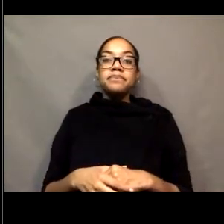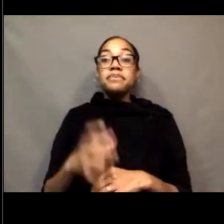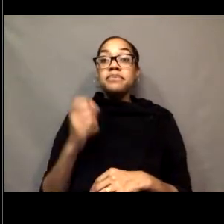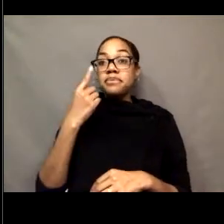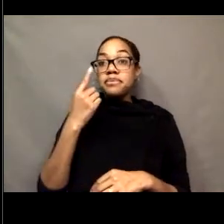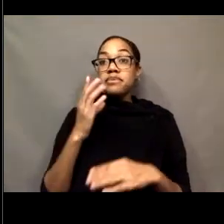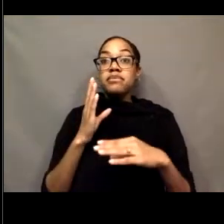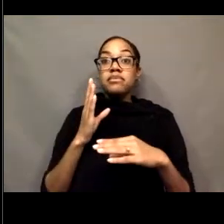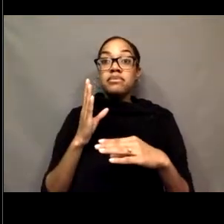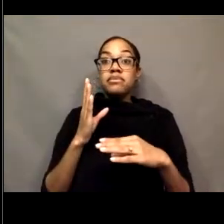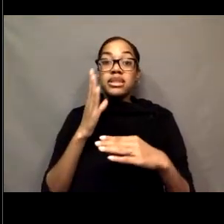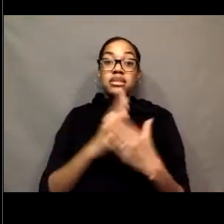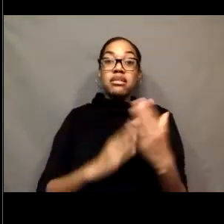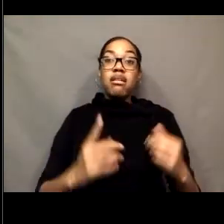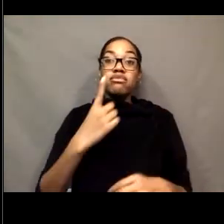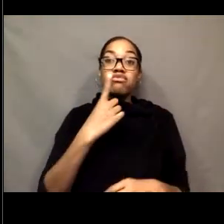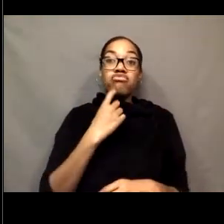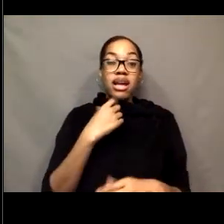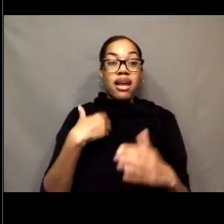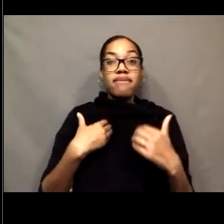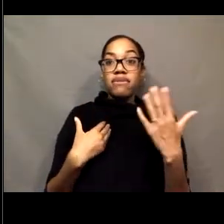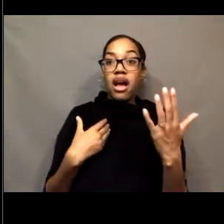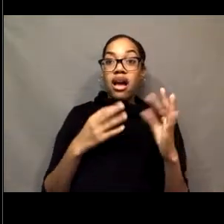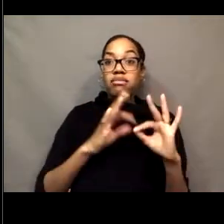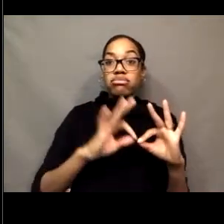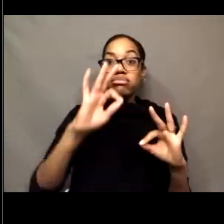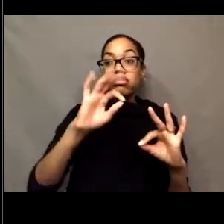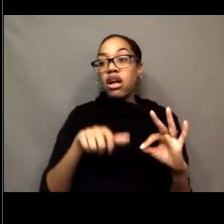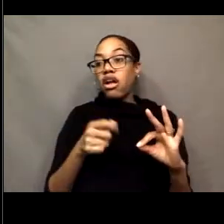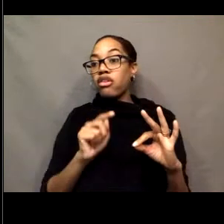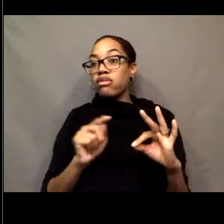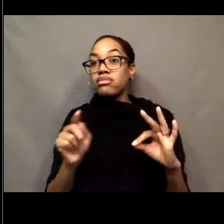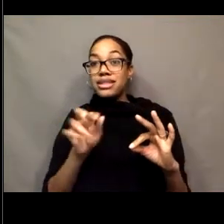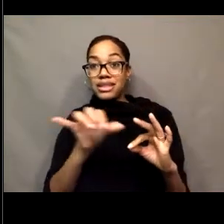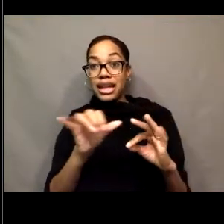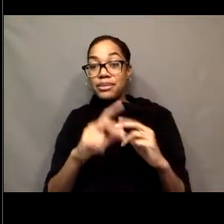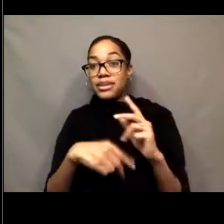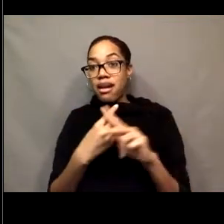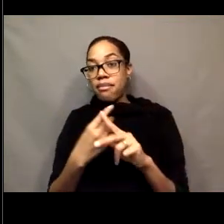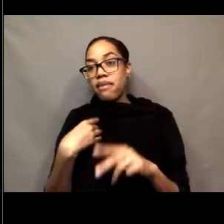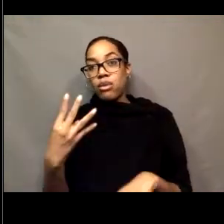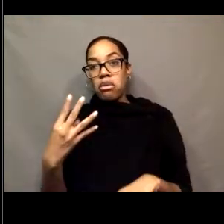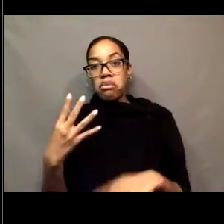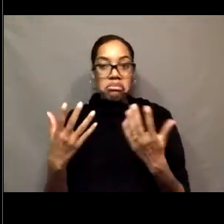some red abalone have five ports and others have four ports. So there's a little bit of variability there too.